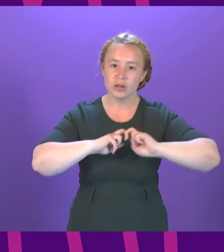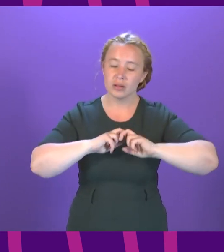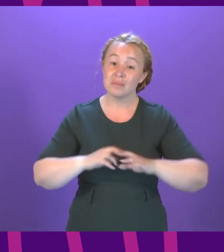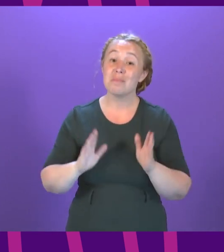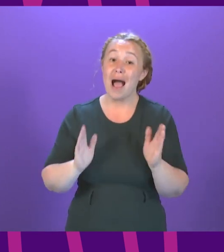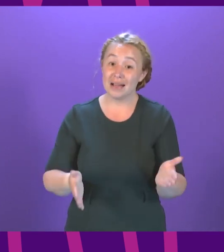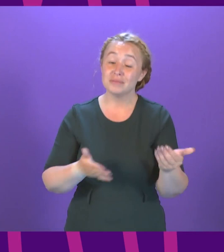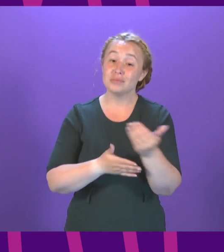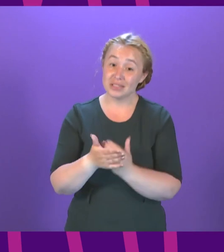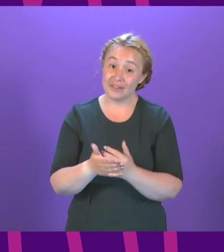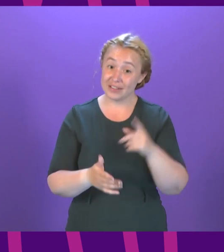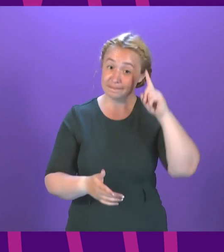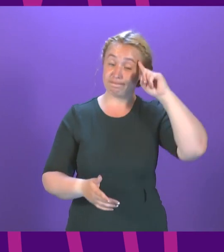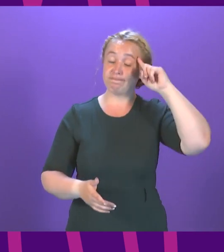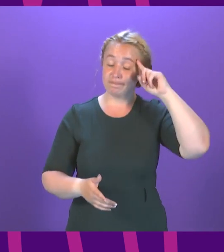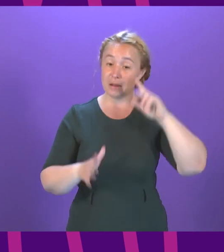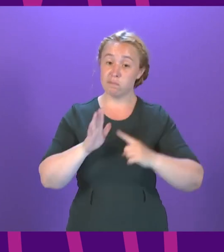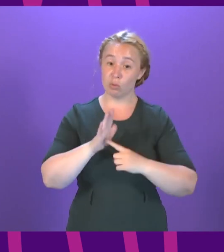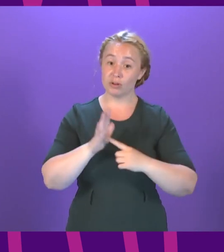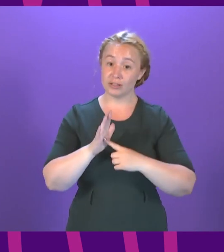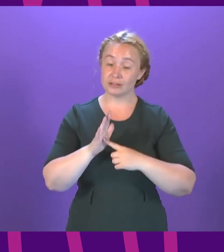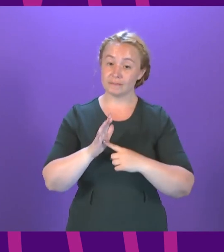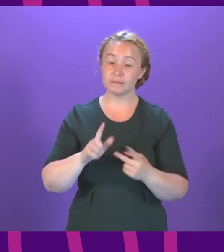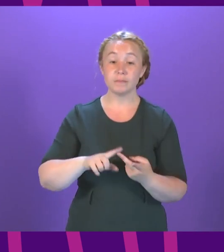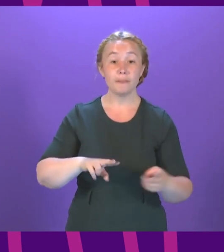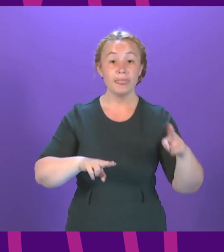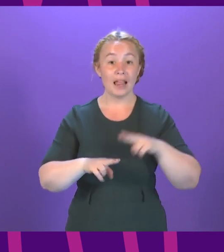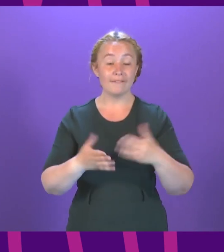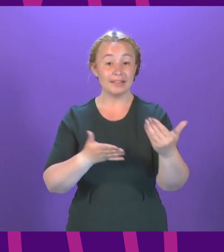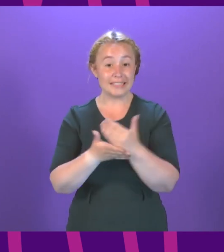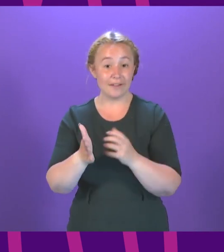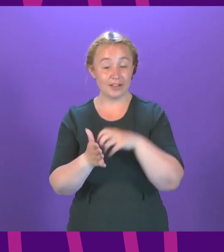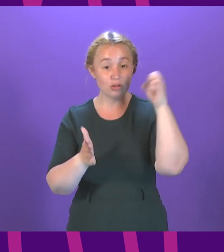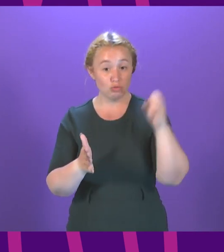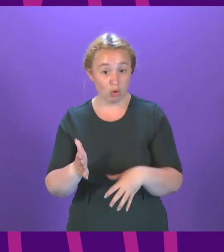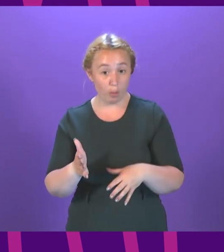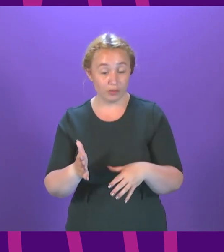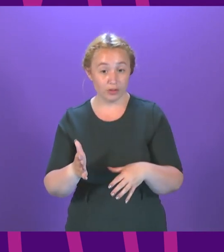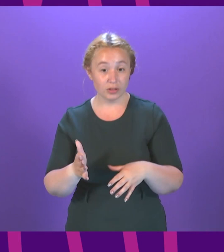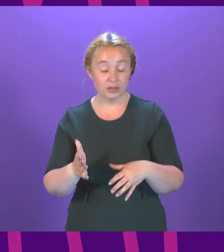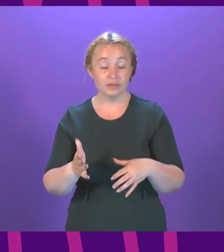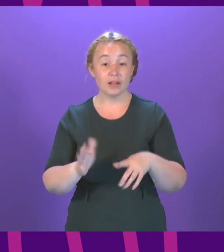uppermost in our minds. If we did not do that and if we took measures that the crew